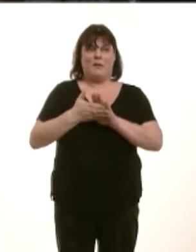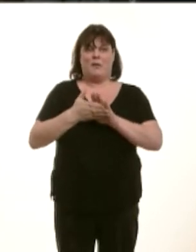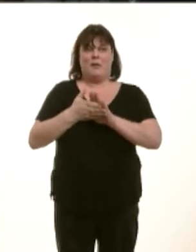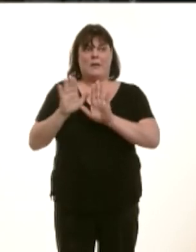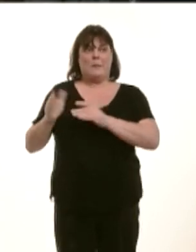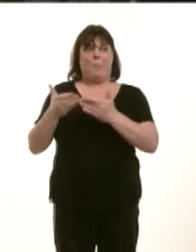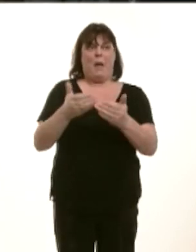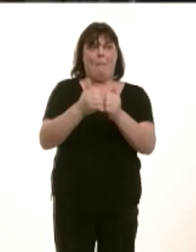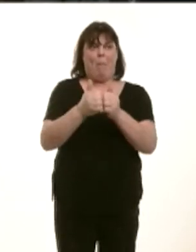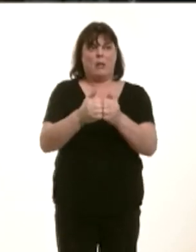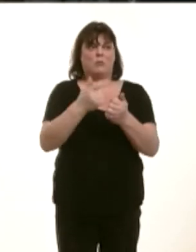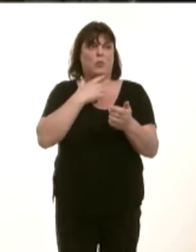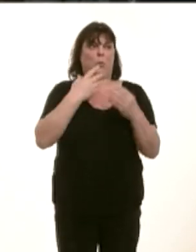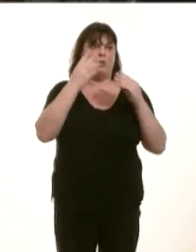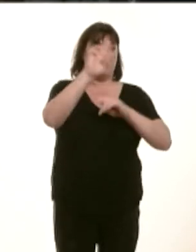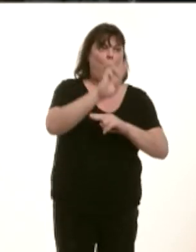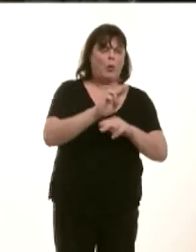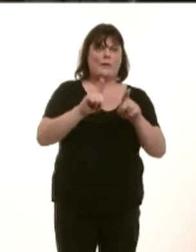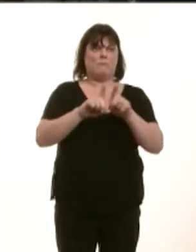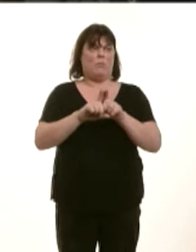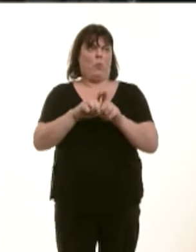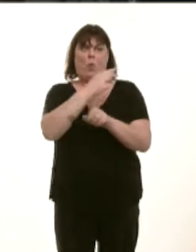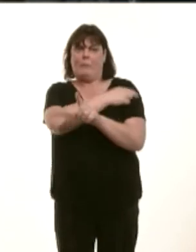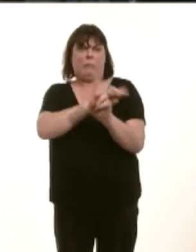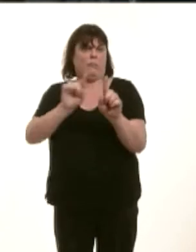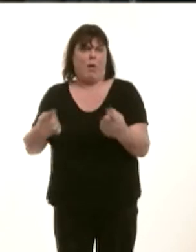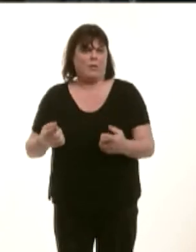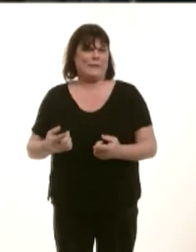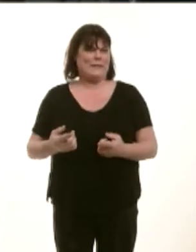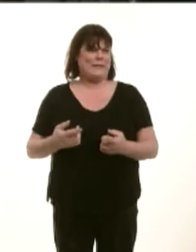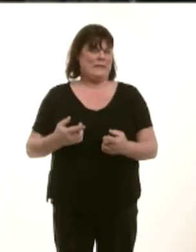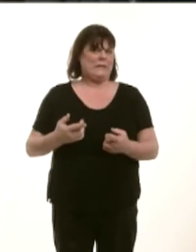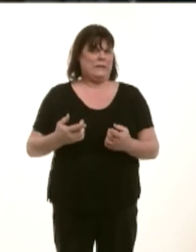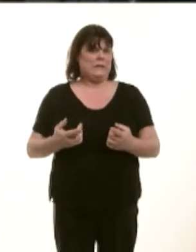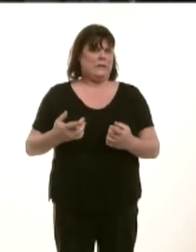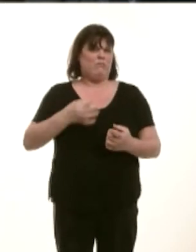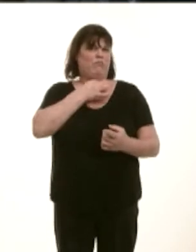The organic dairy sector is one that, over the years, has shown that the price will fluctuate